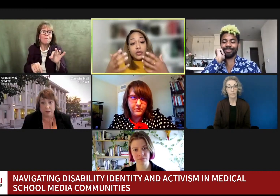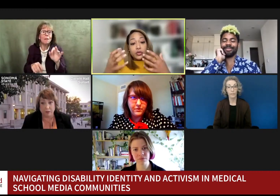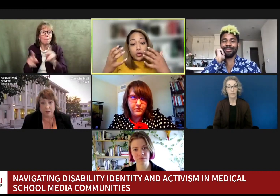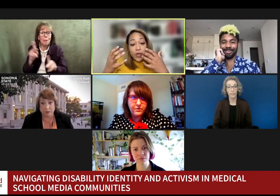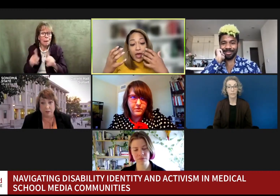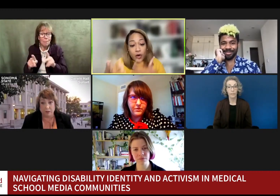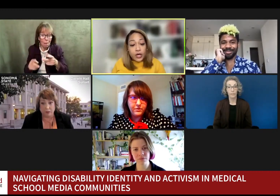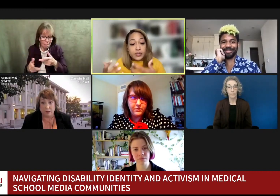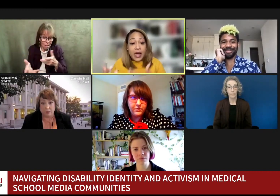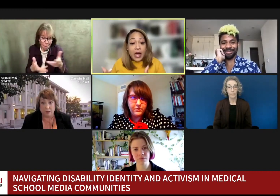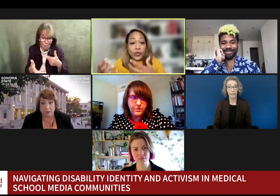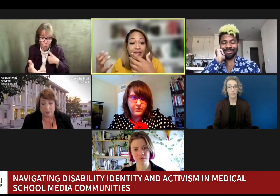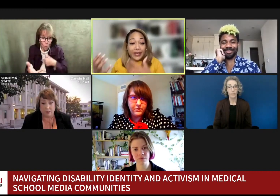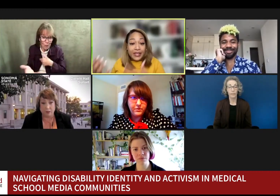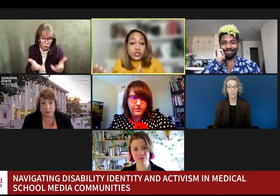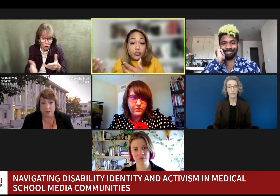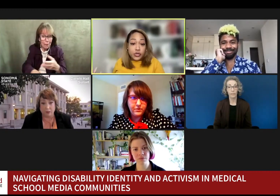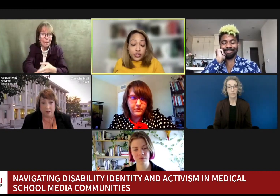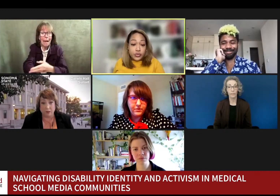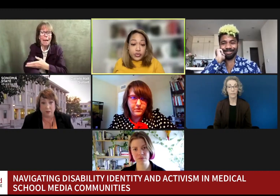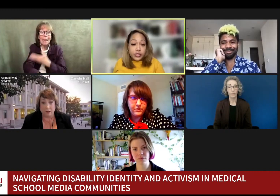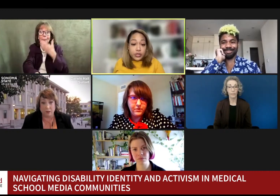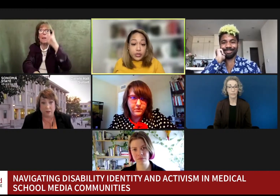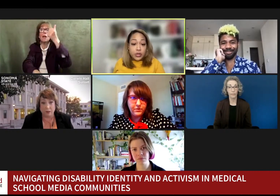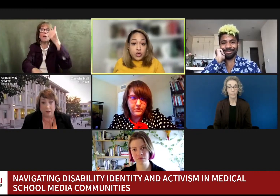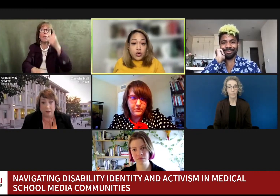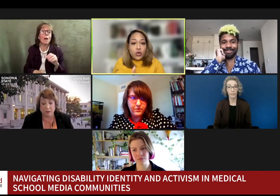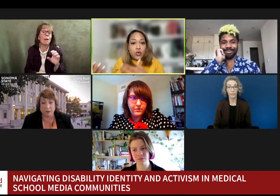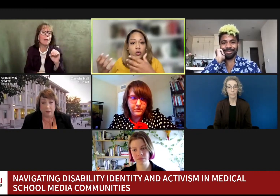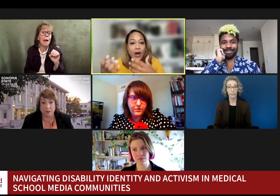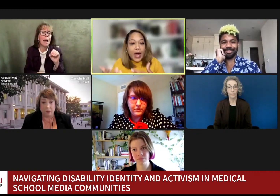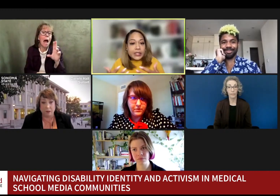we're producing the outcomes that we need to produce,